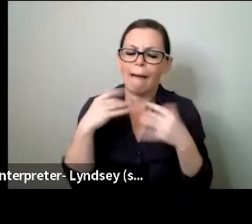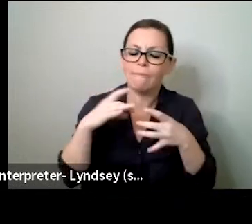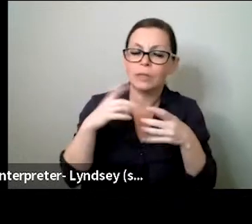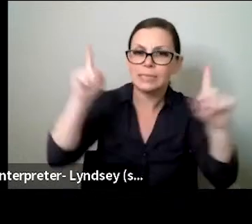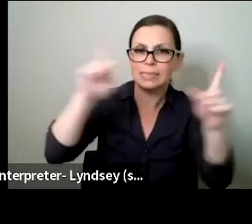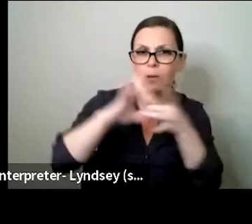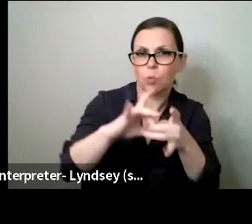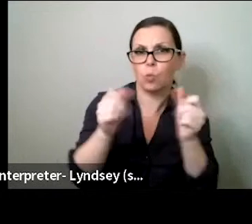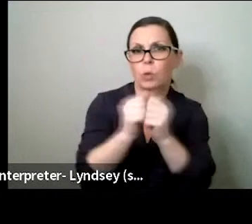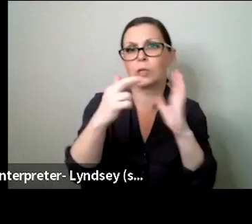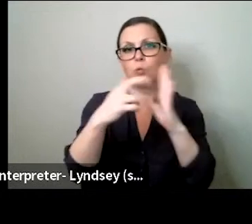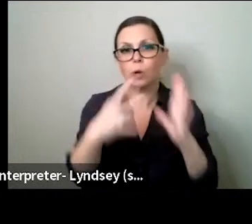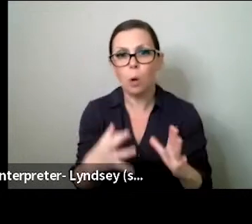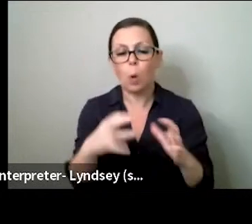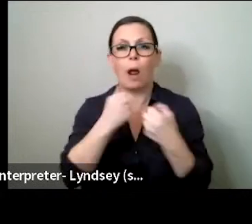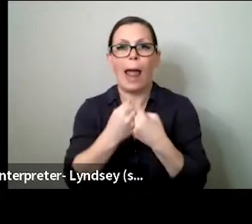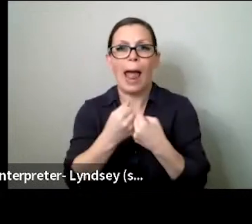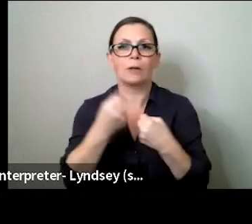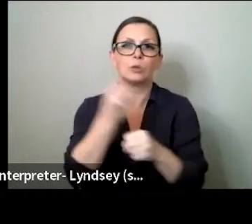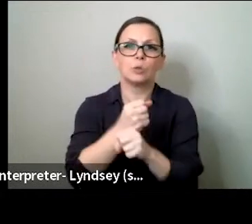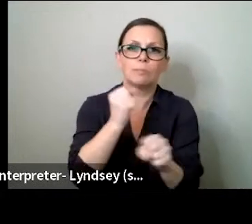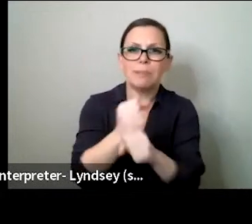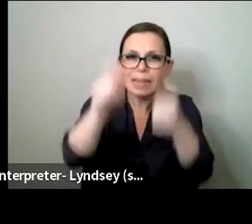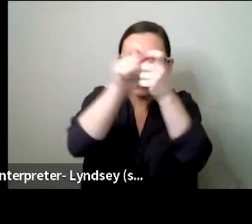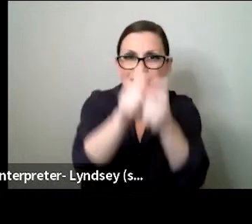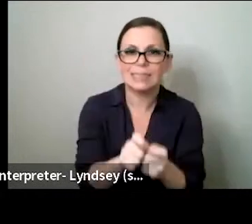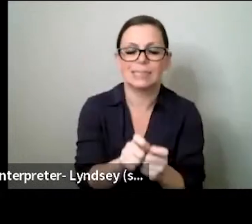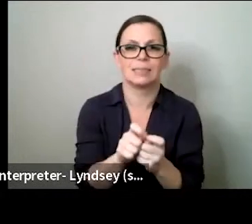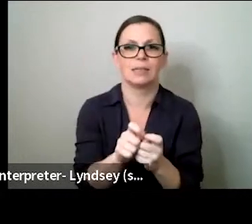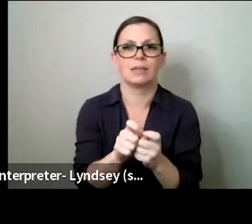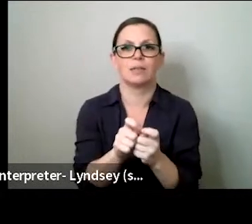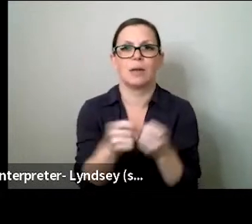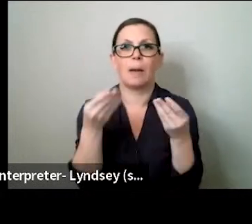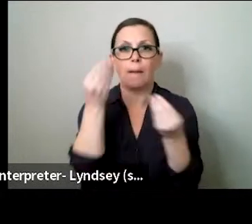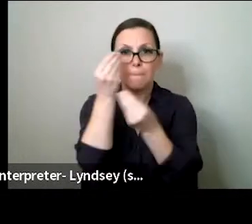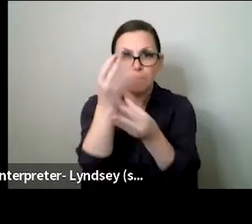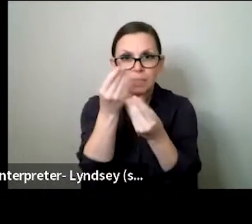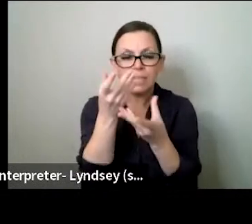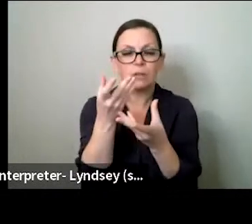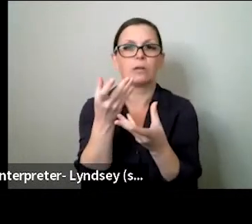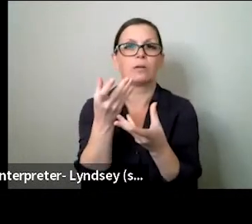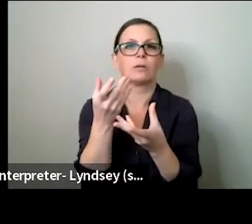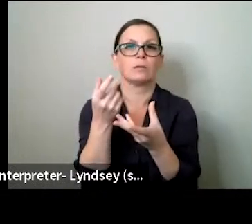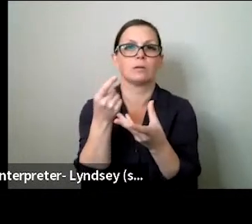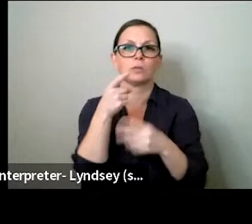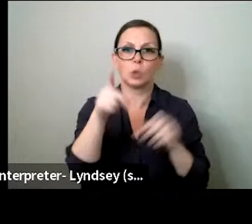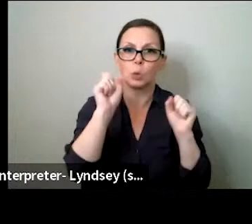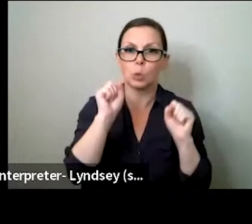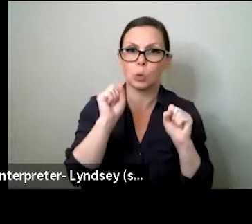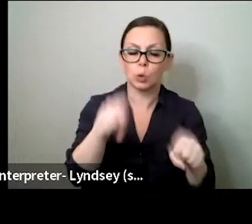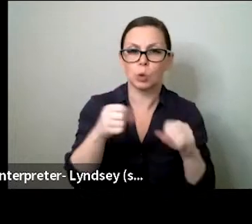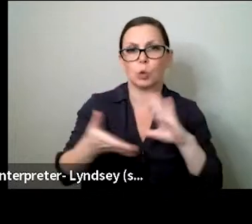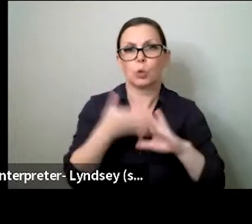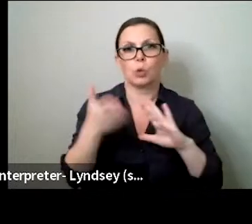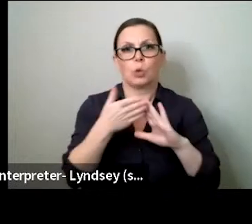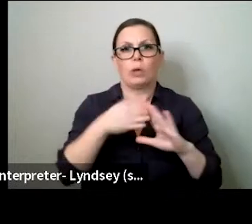or how to curate concise materials so that you can conduct inquiries